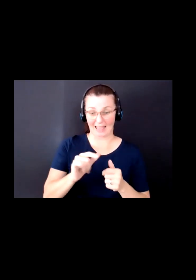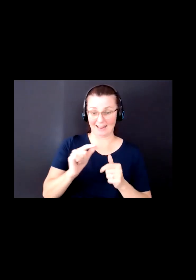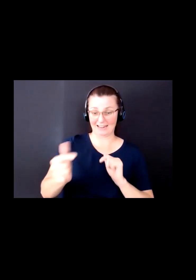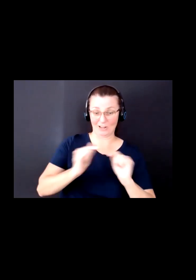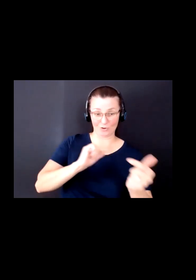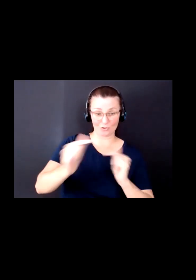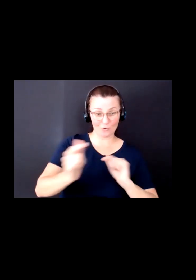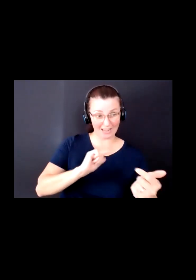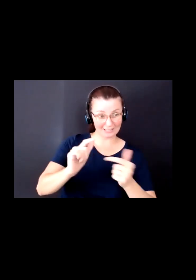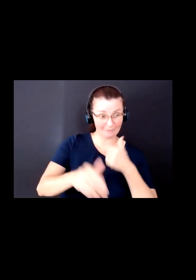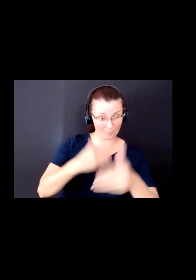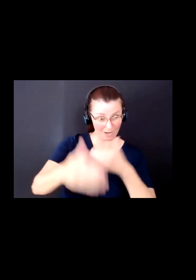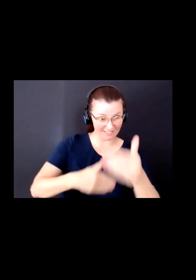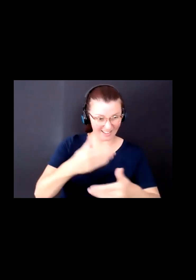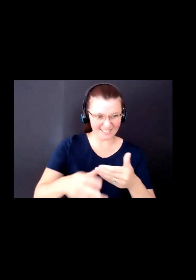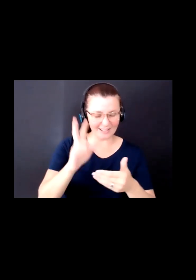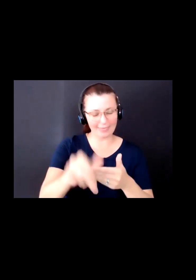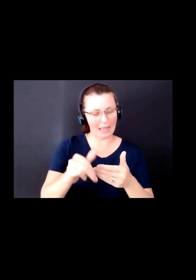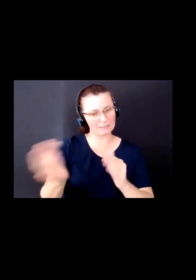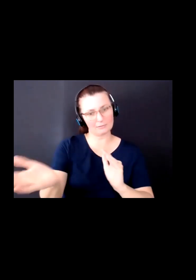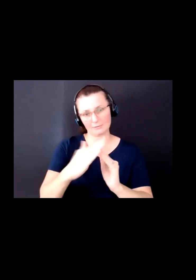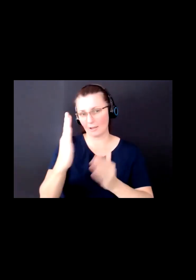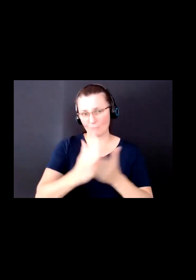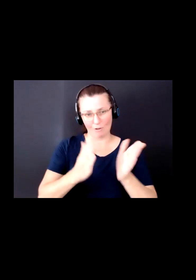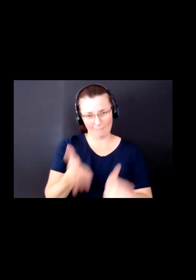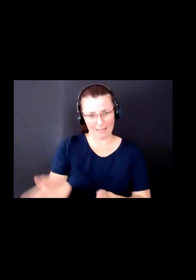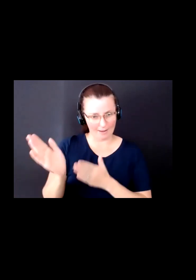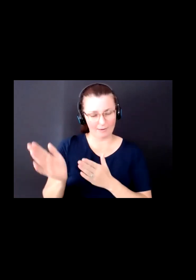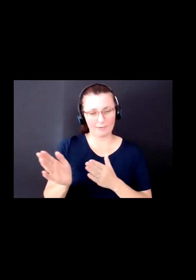And then, of course, you have to continually reflect and update